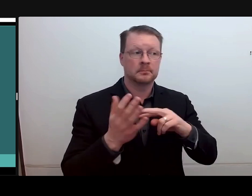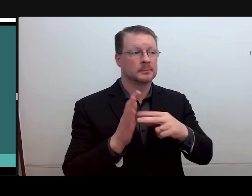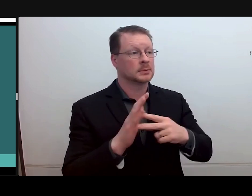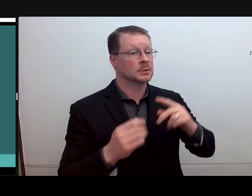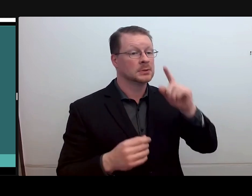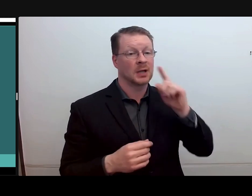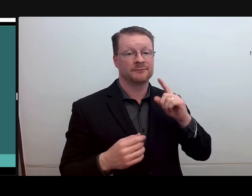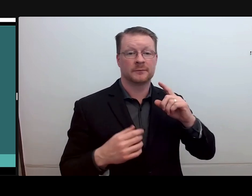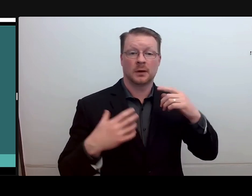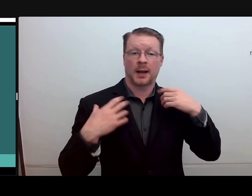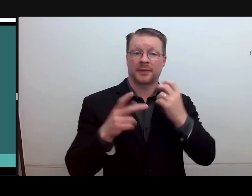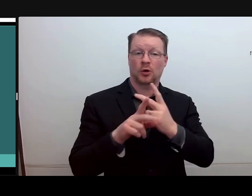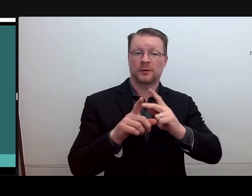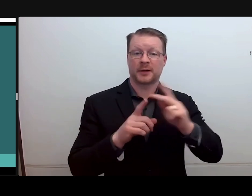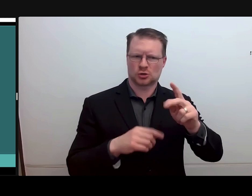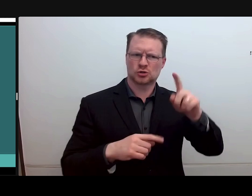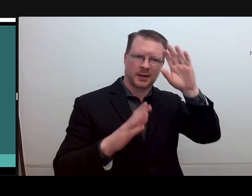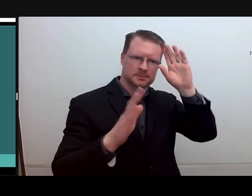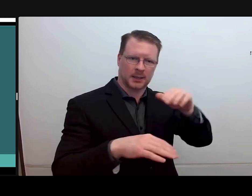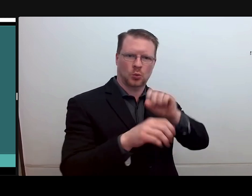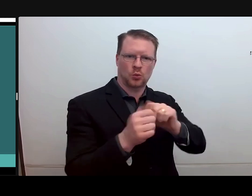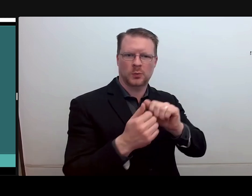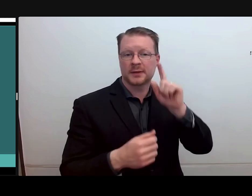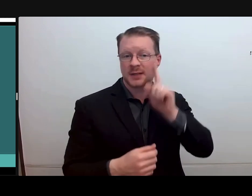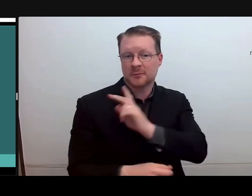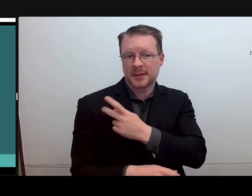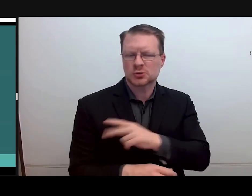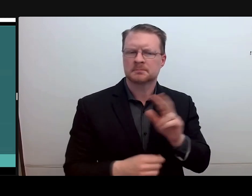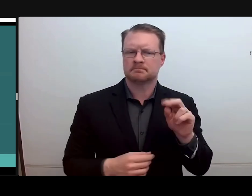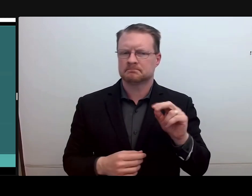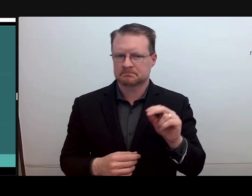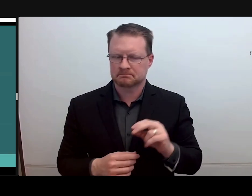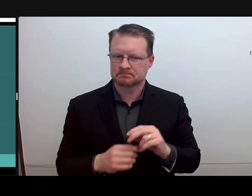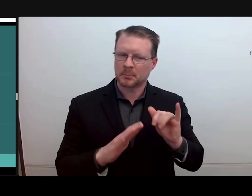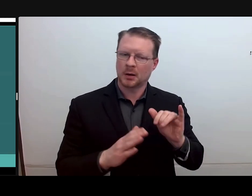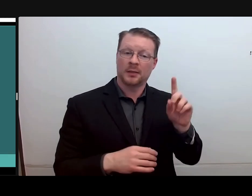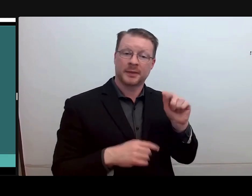Now, I do not say this to mean that deaf healthcare professionals are expected to work